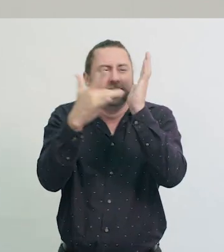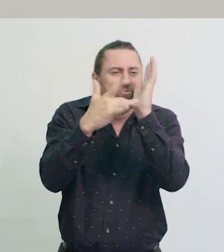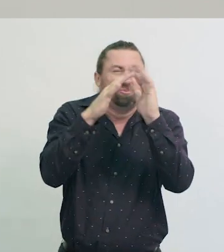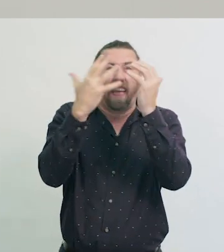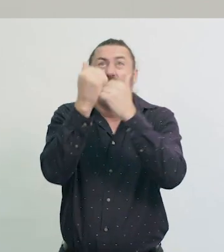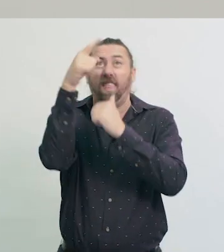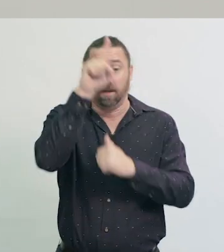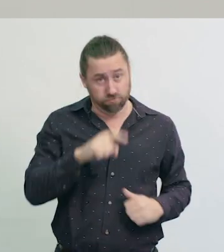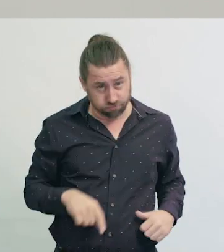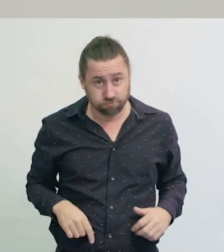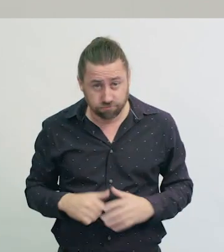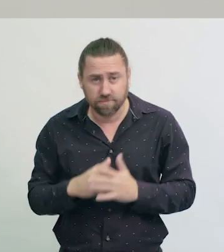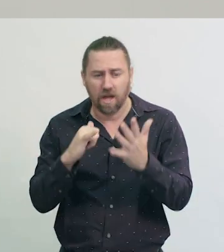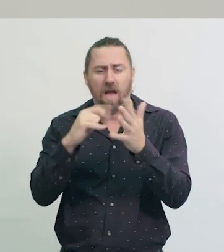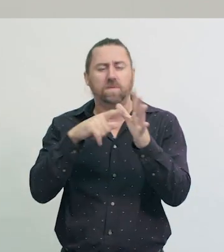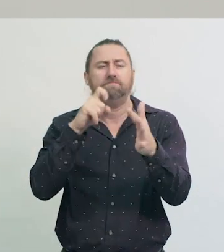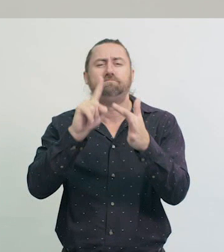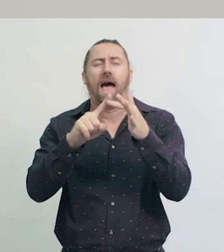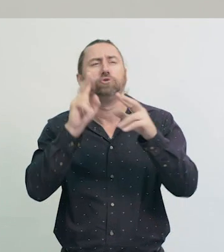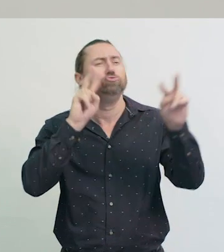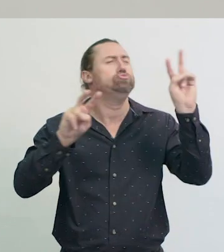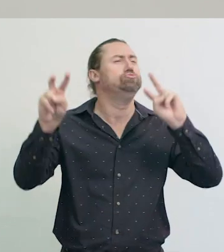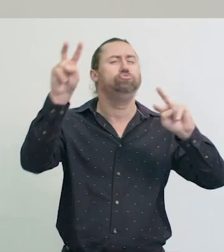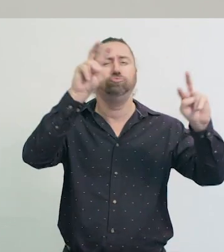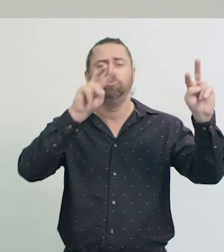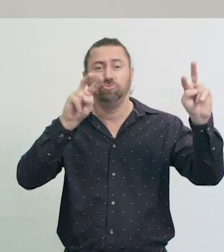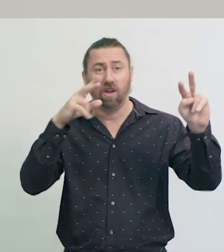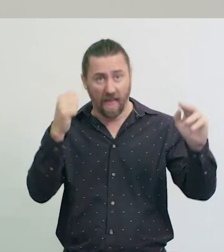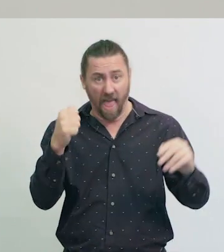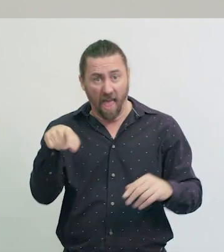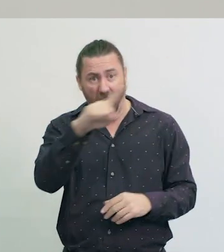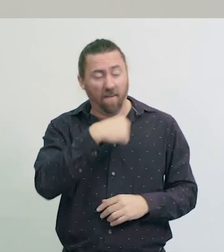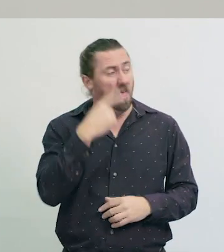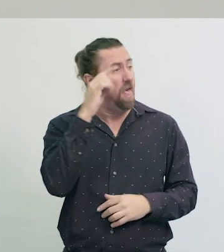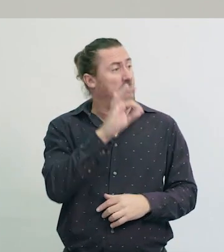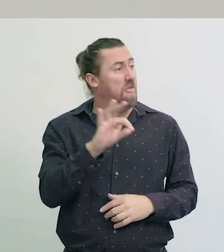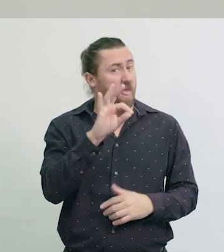That's right. Space exploration touches our lives in more ways than we might think.